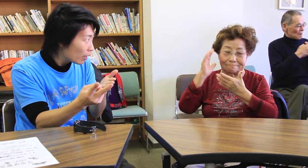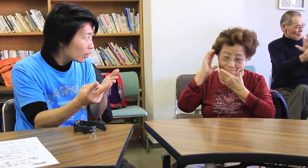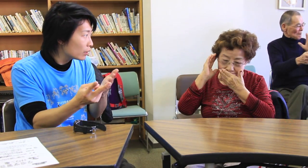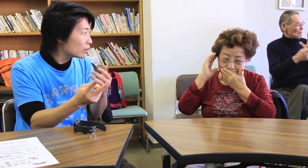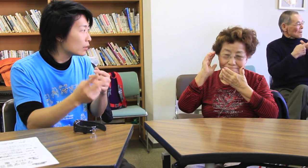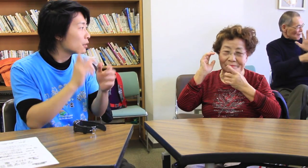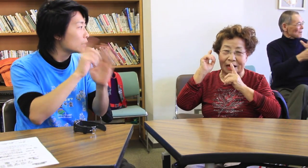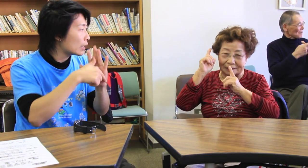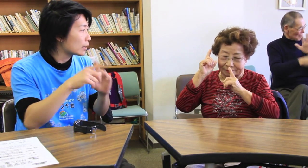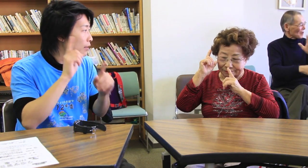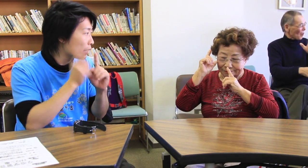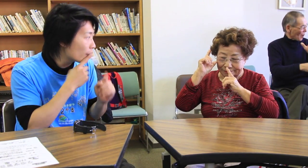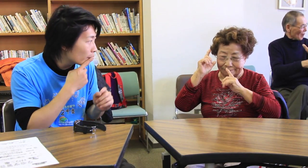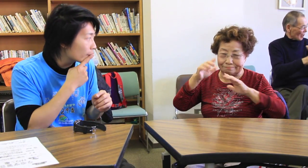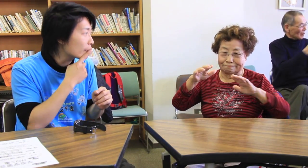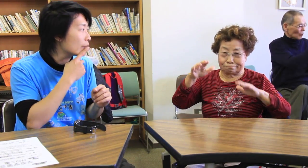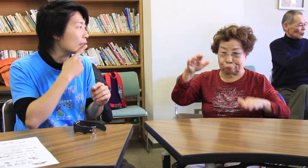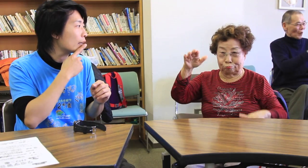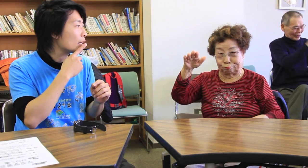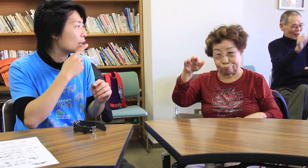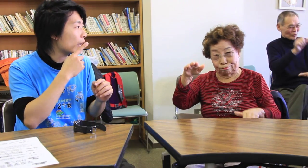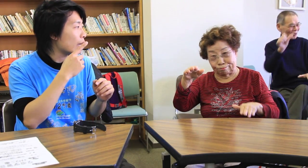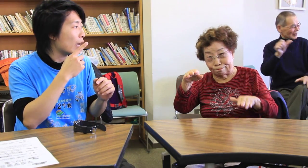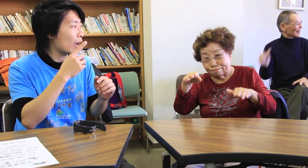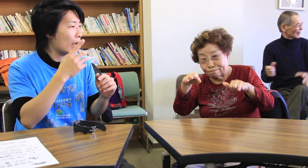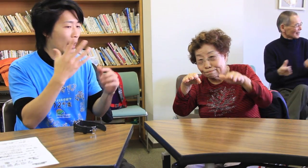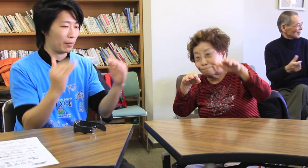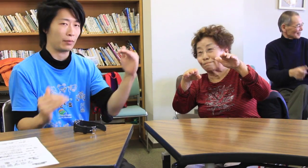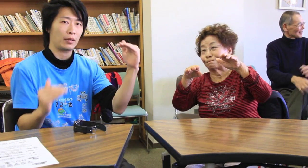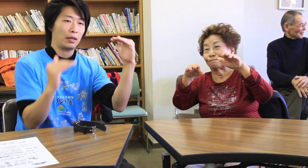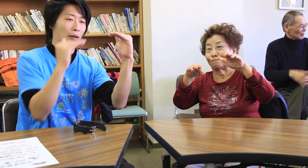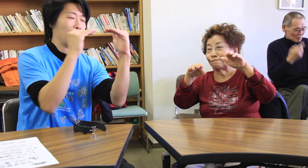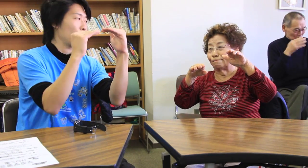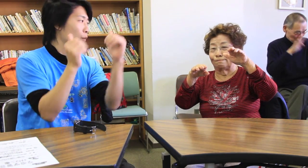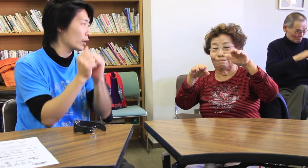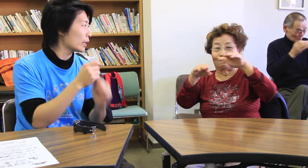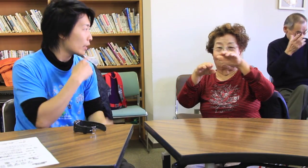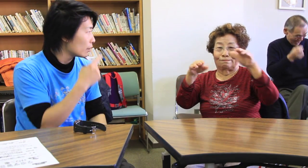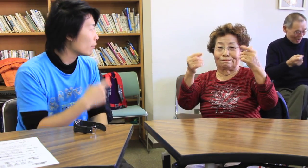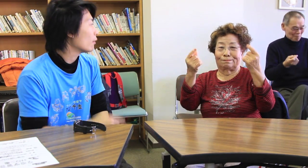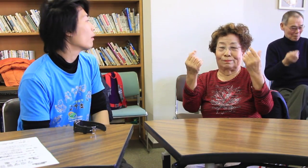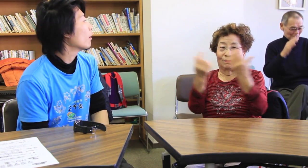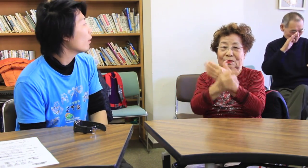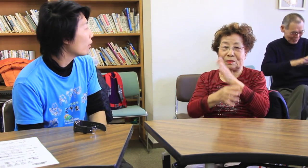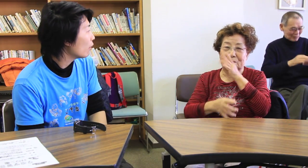However, after we lost the war, life for Persons with Disabilities had an improvement towards equality.